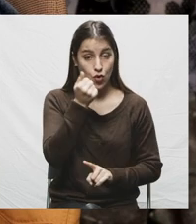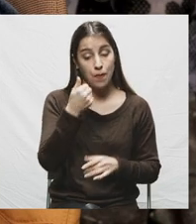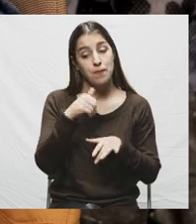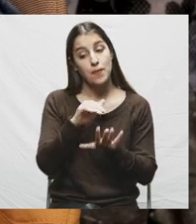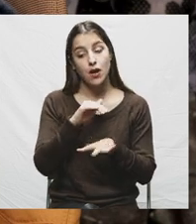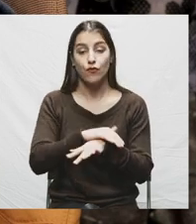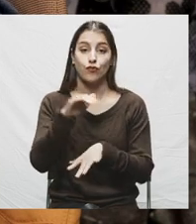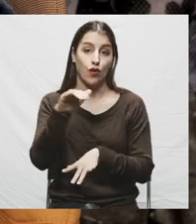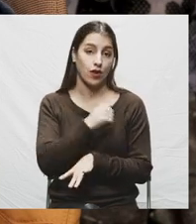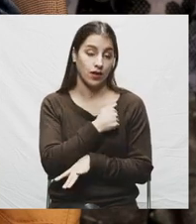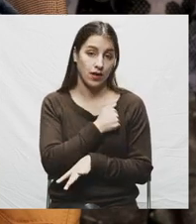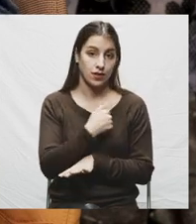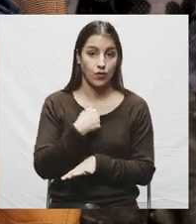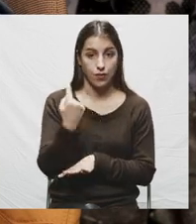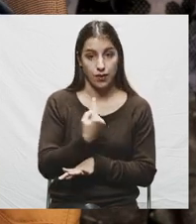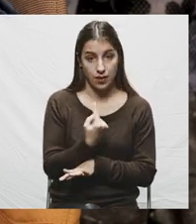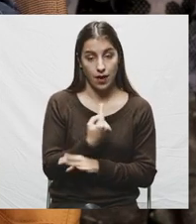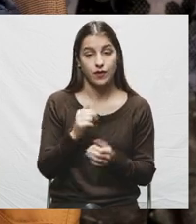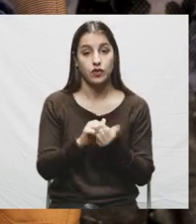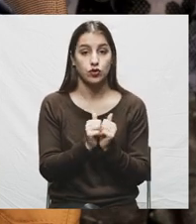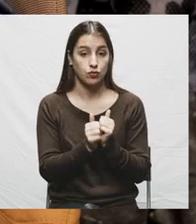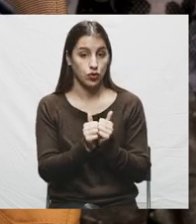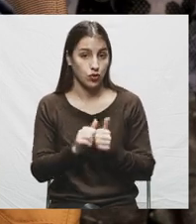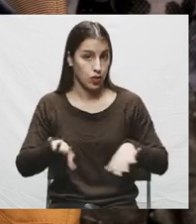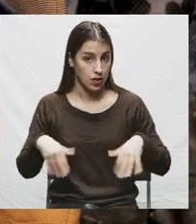not have a physical component in my life, some kind of sports practice.